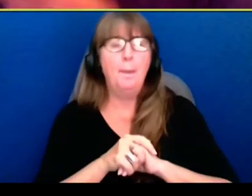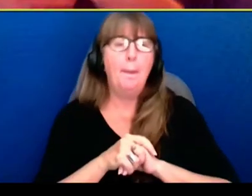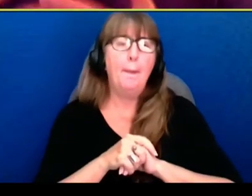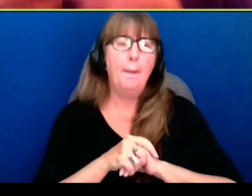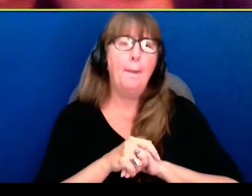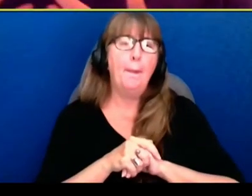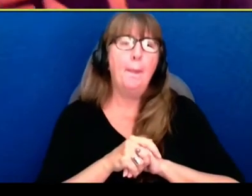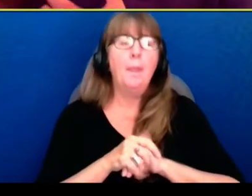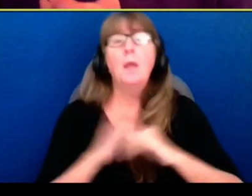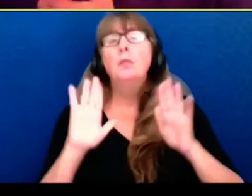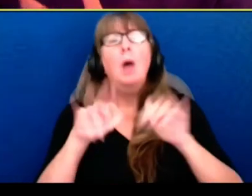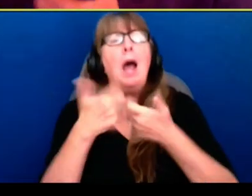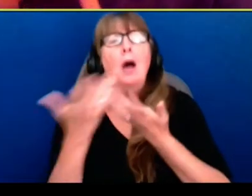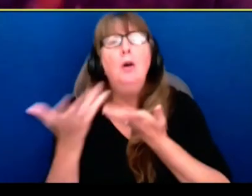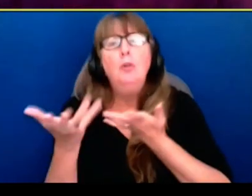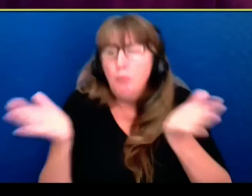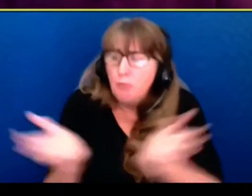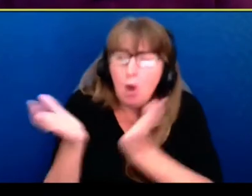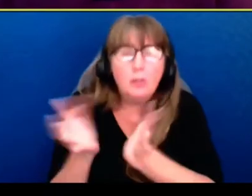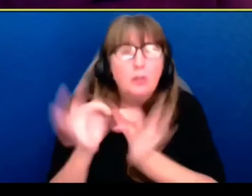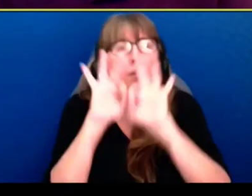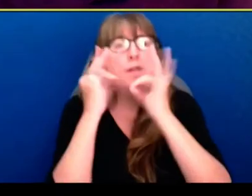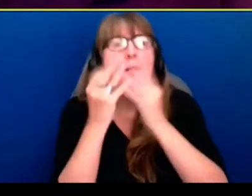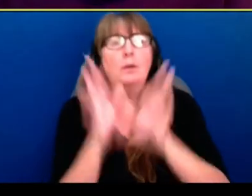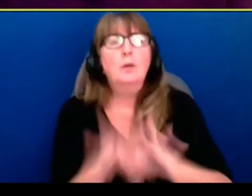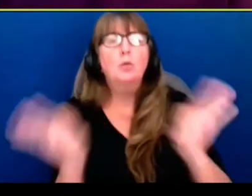So how do you foster families is critical partners?